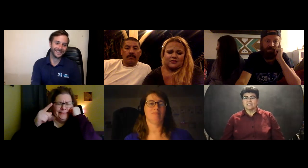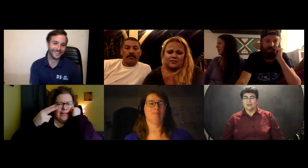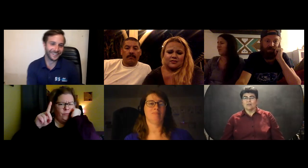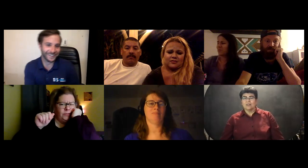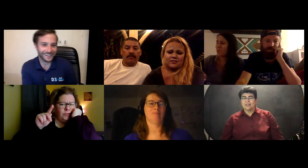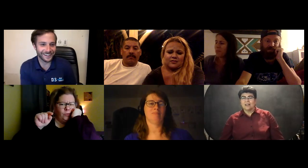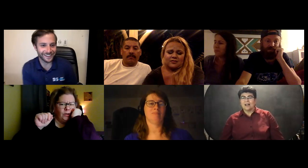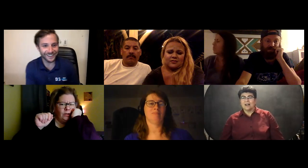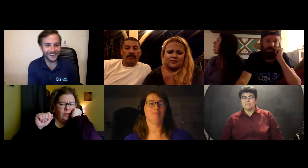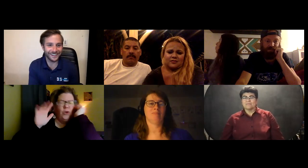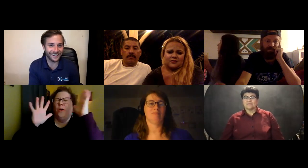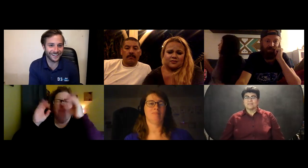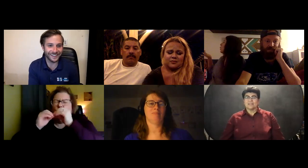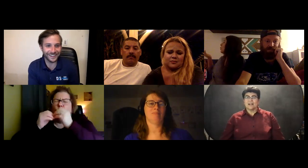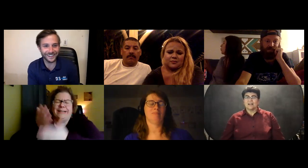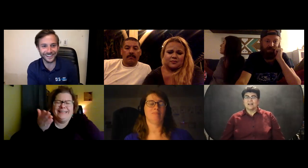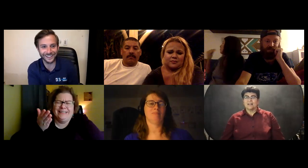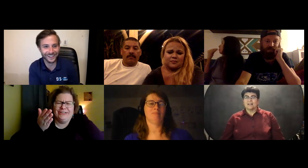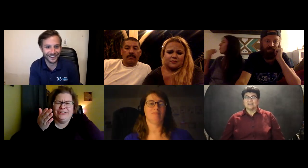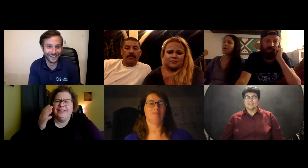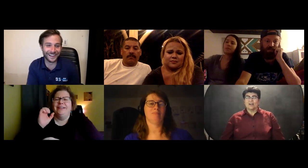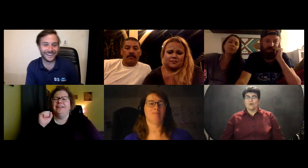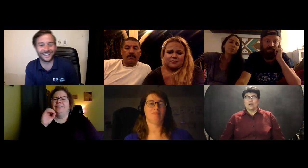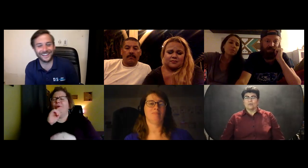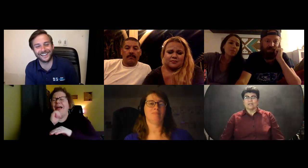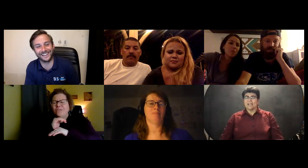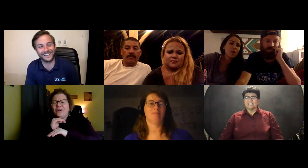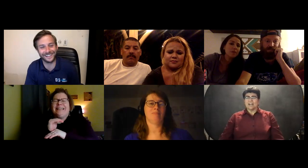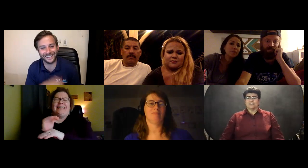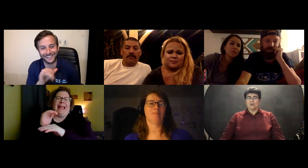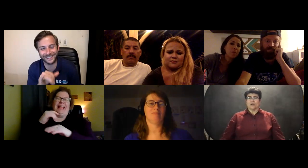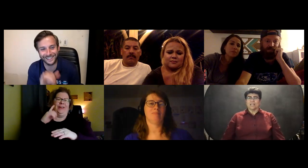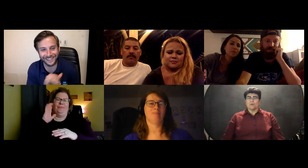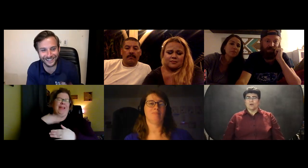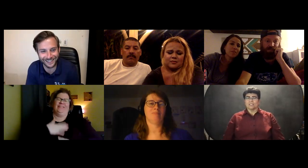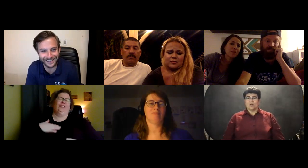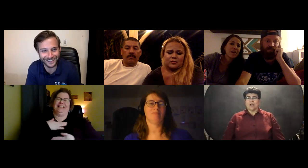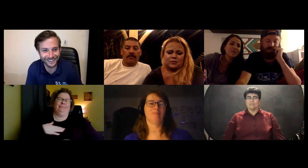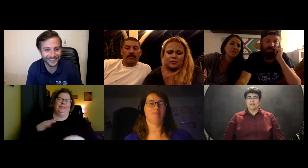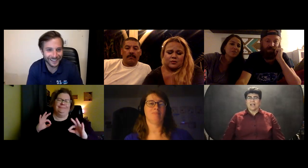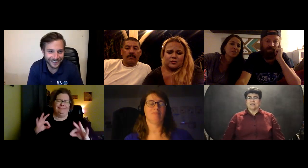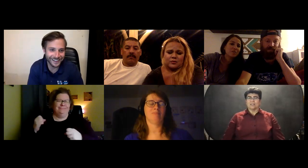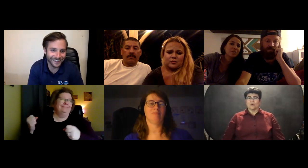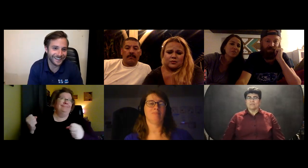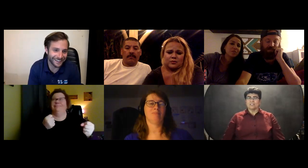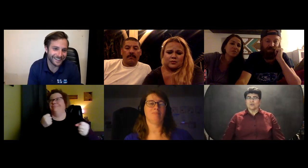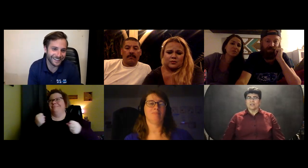know um oh we're not in south dakota anymore